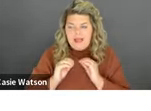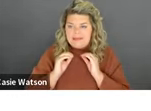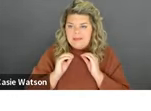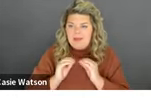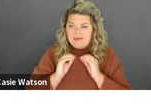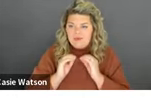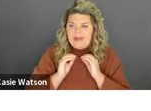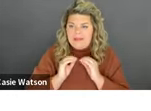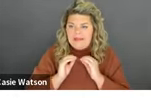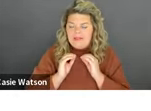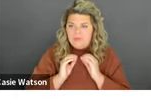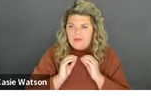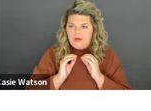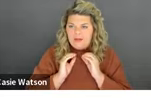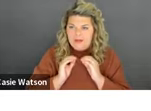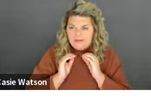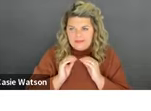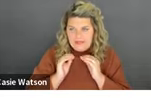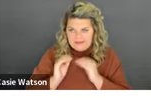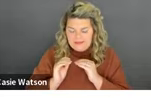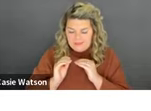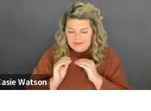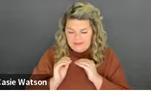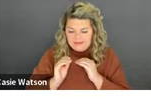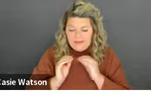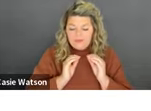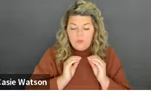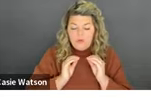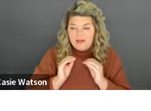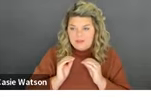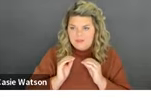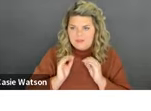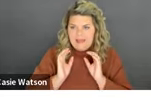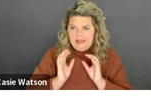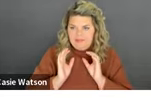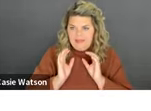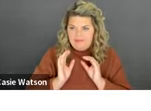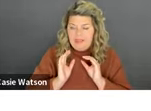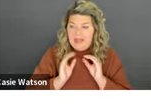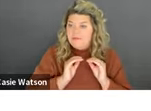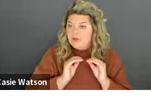that's the best way to get the real hands-on experience. So we want to just advocate for that.